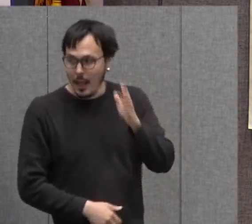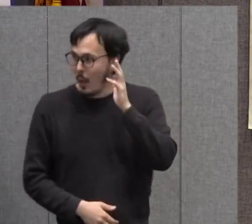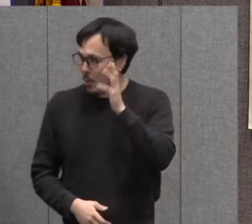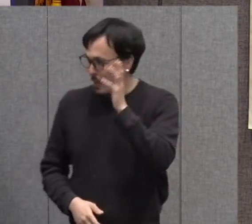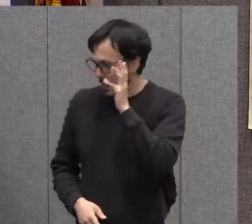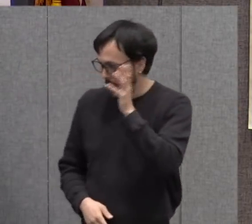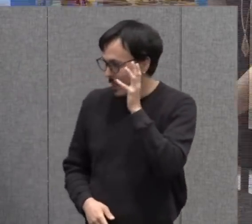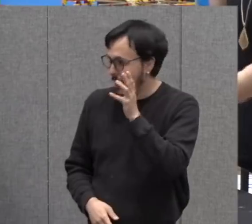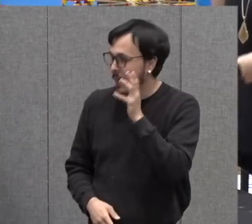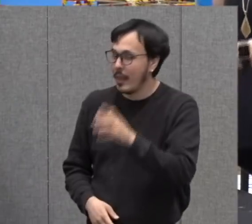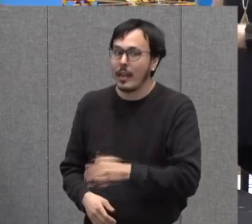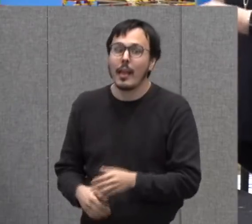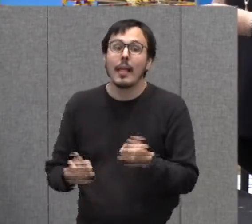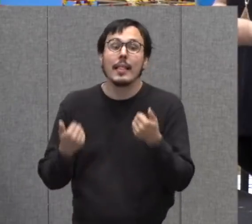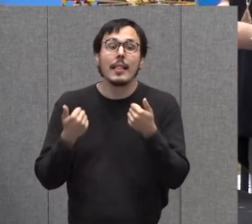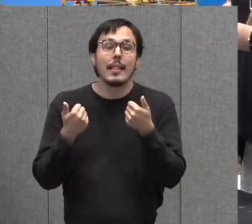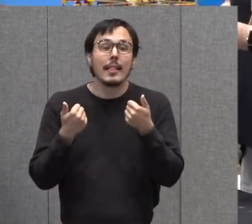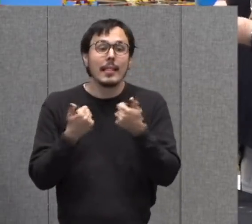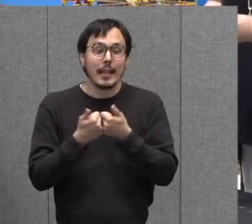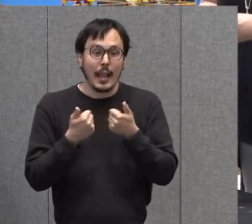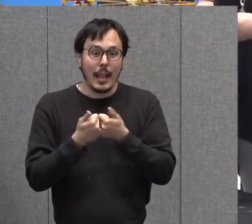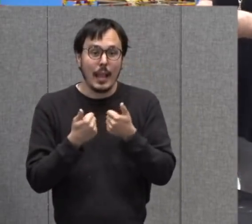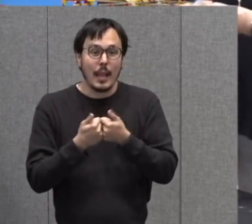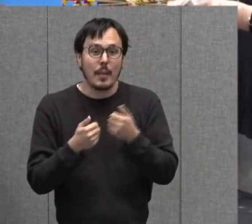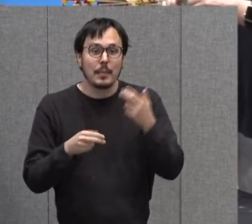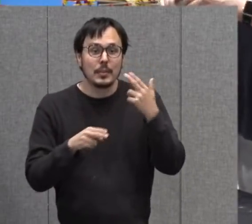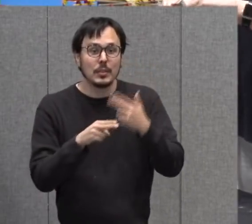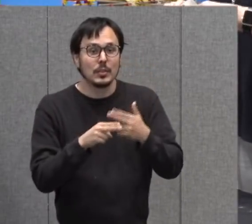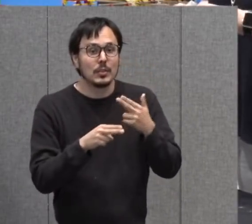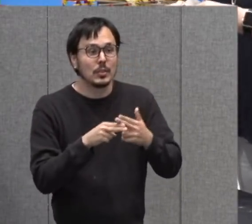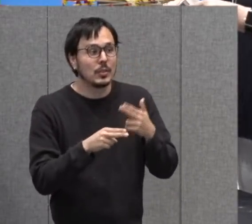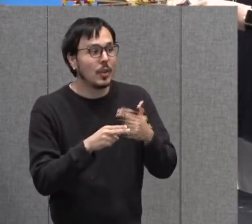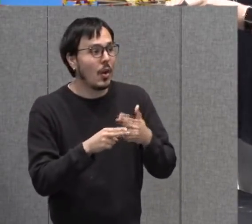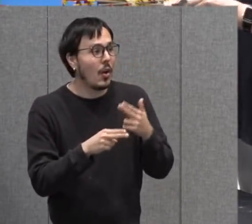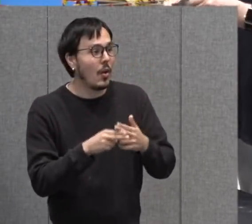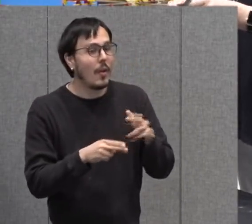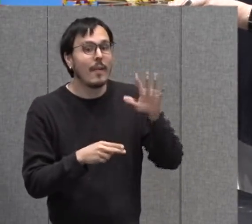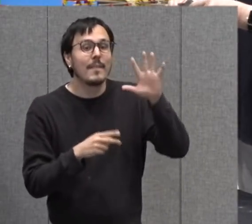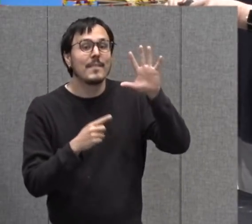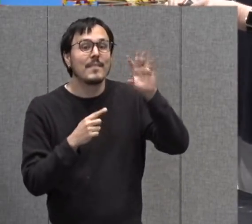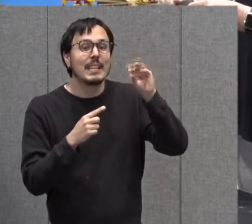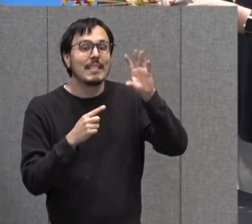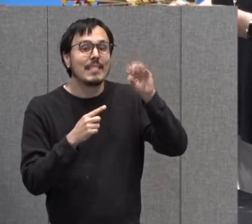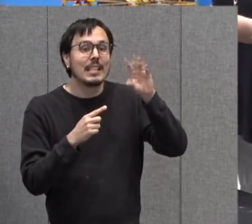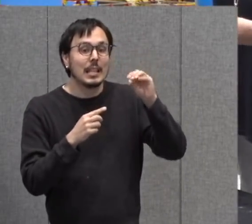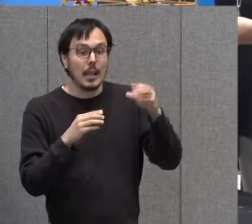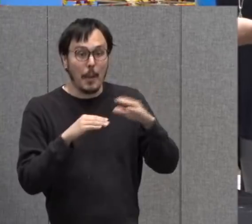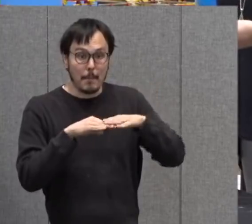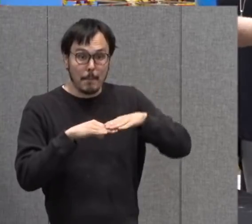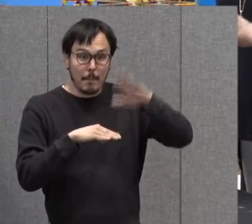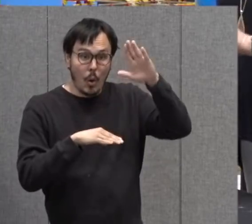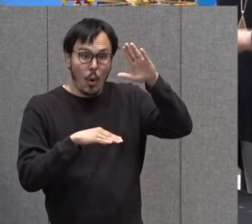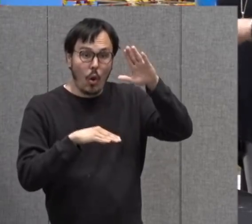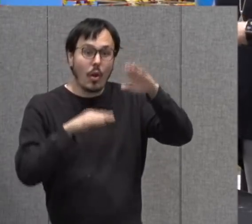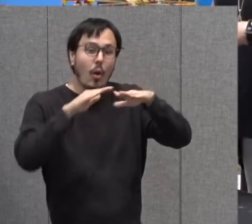The game that we're gonna play is actually called 50 more or less multiplication.